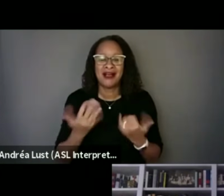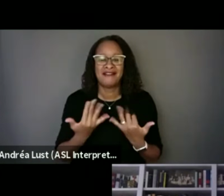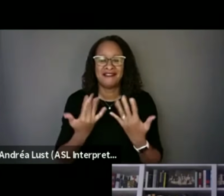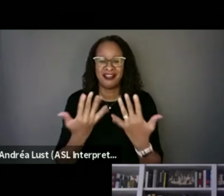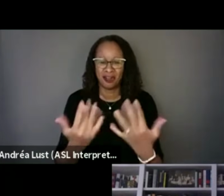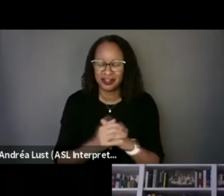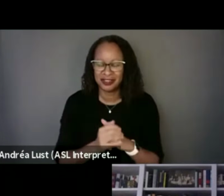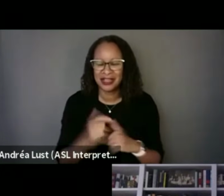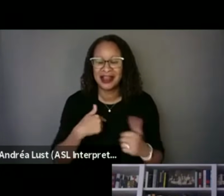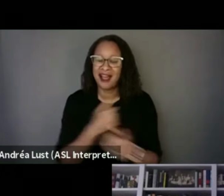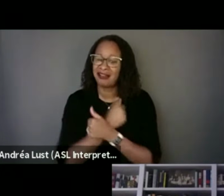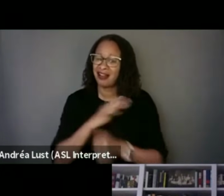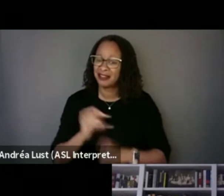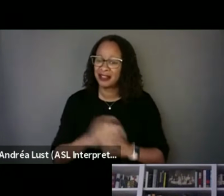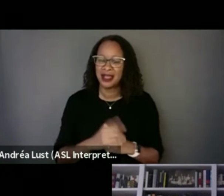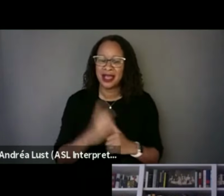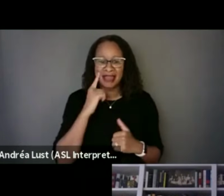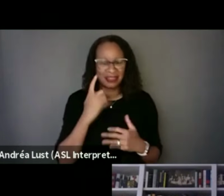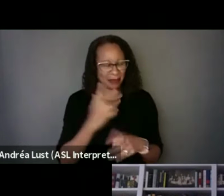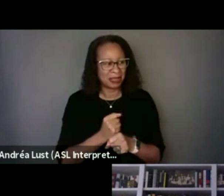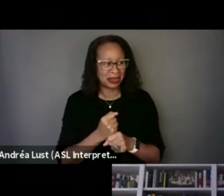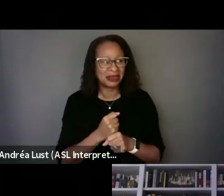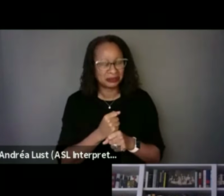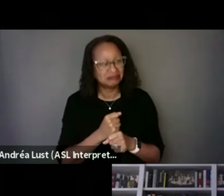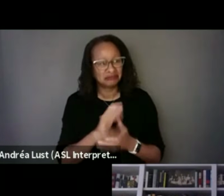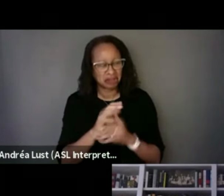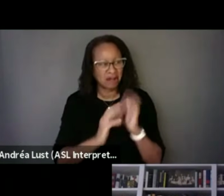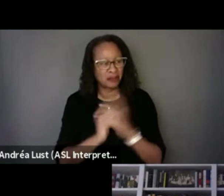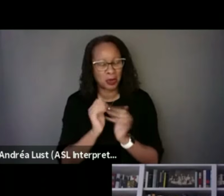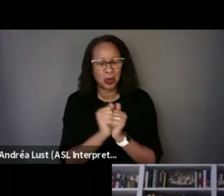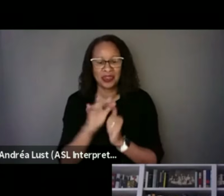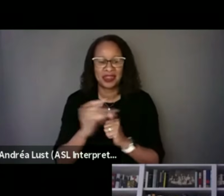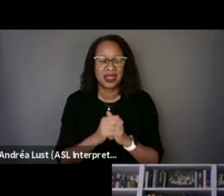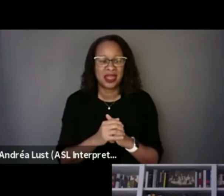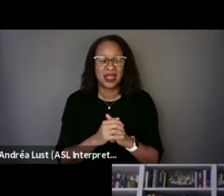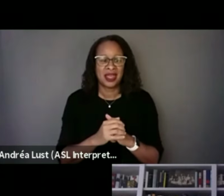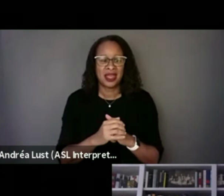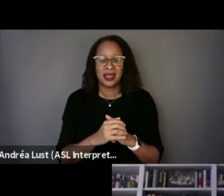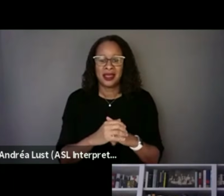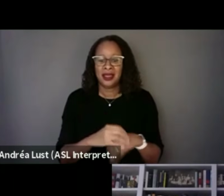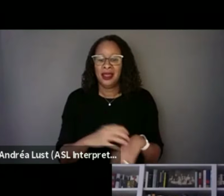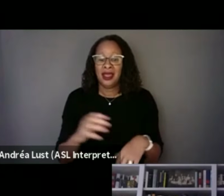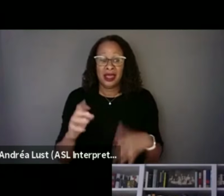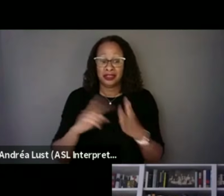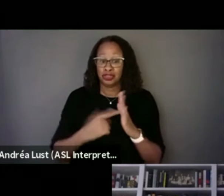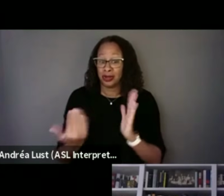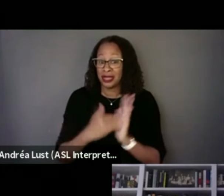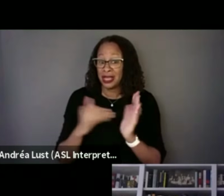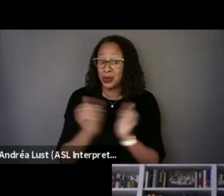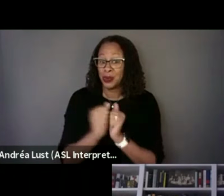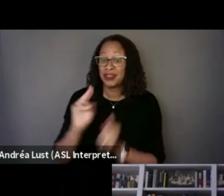and I think I'm getting the hang of it. Well, I would love to start at the beginning with Megan. You've obviously made several excellent films